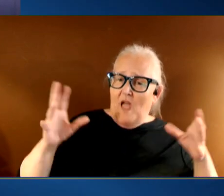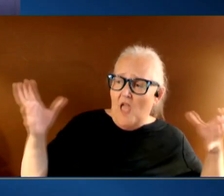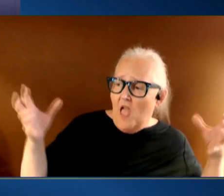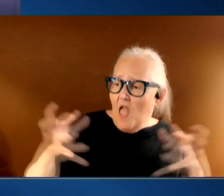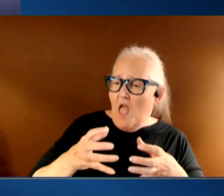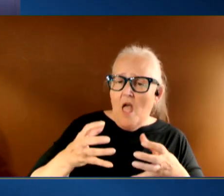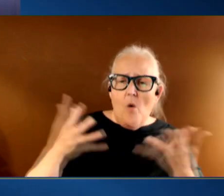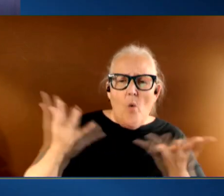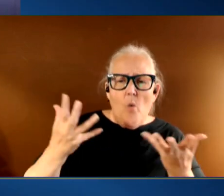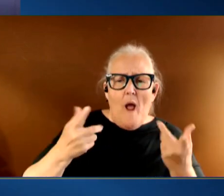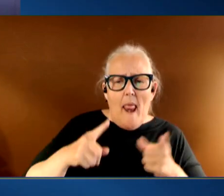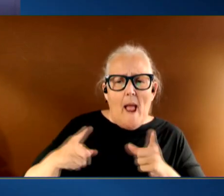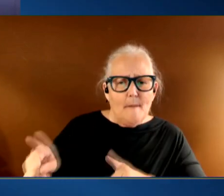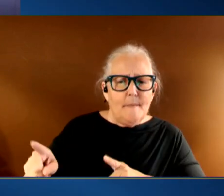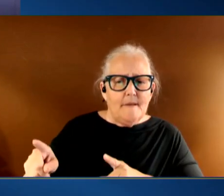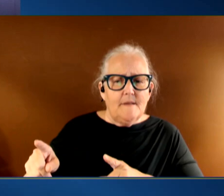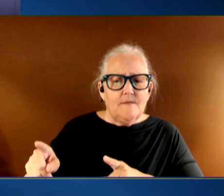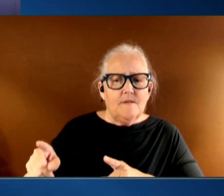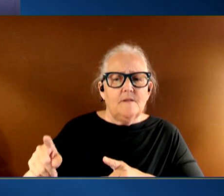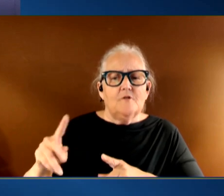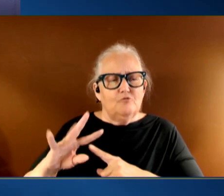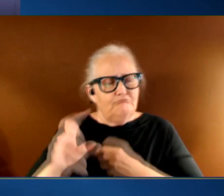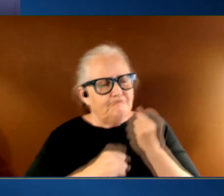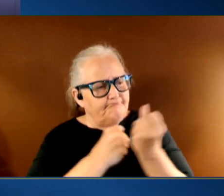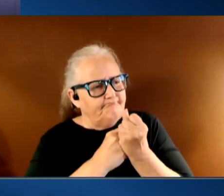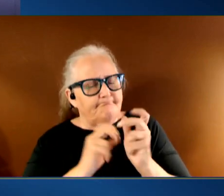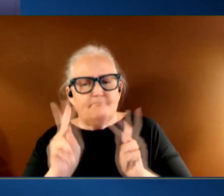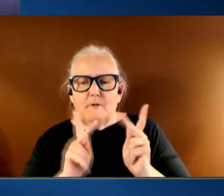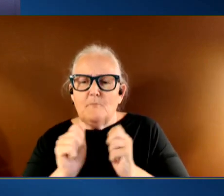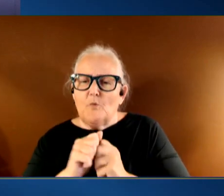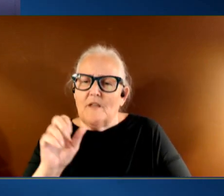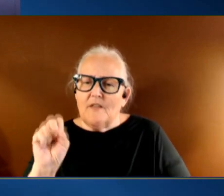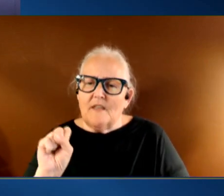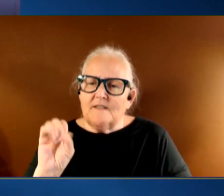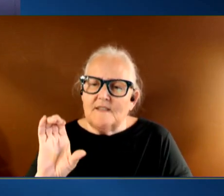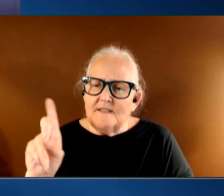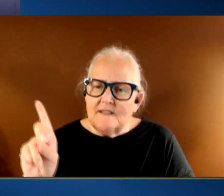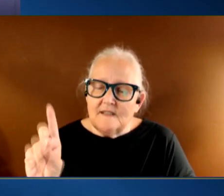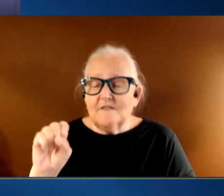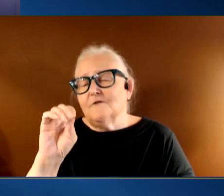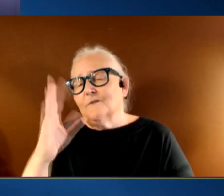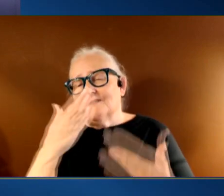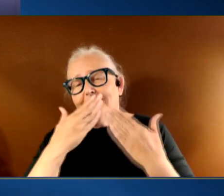for individuals with sickle cell disease. And so, thank you all for your attention.